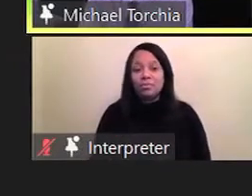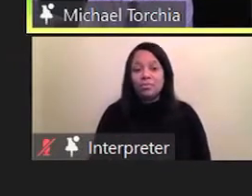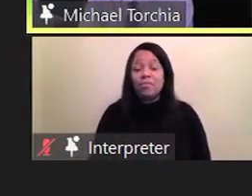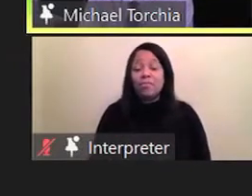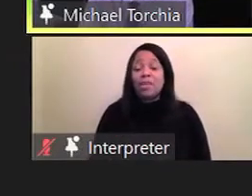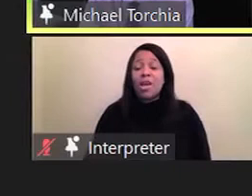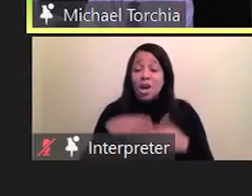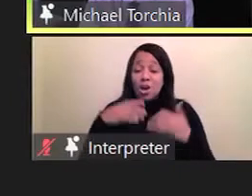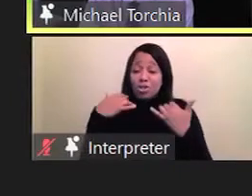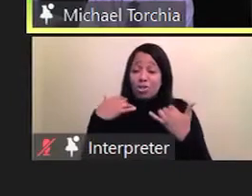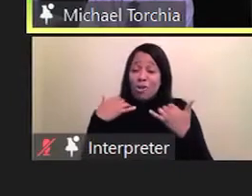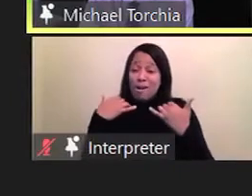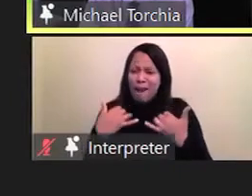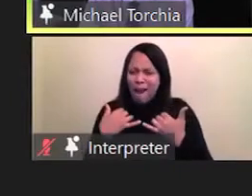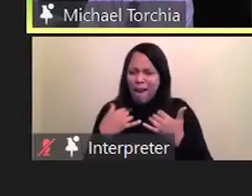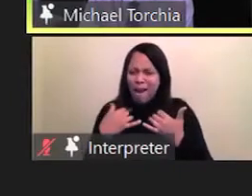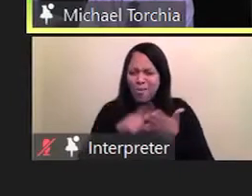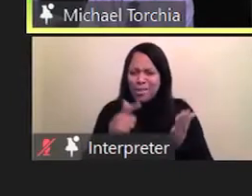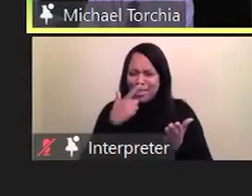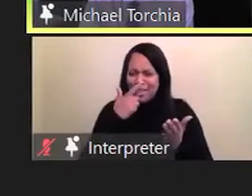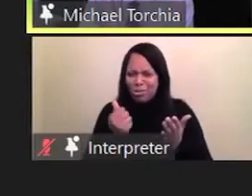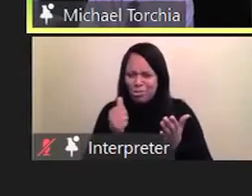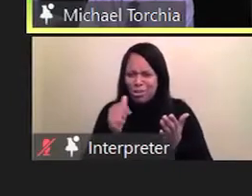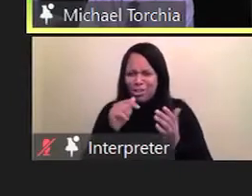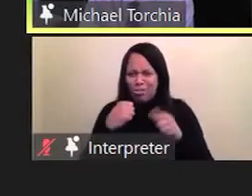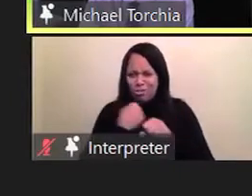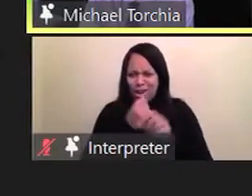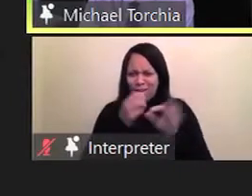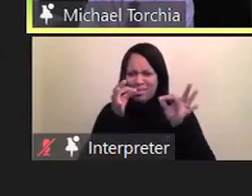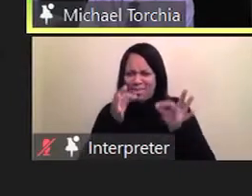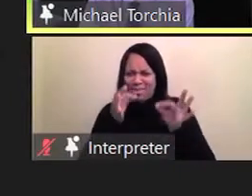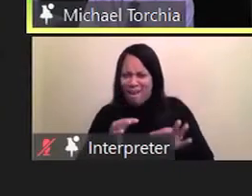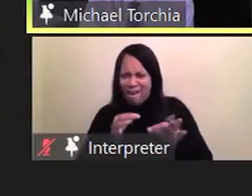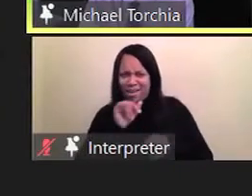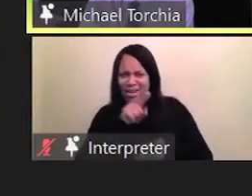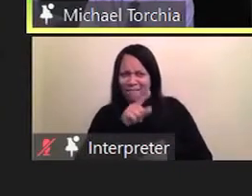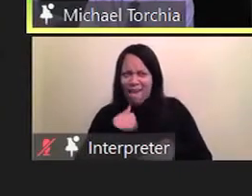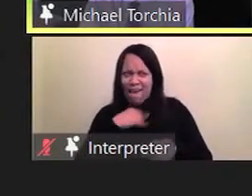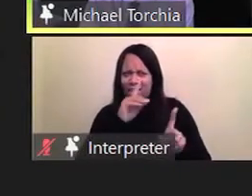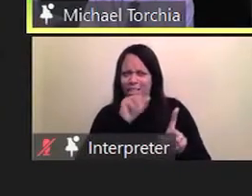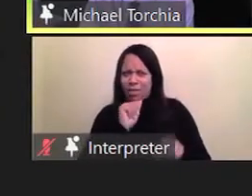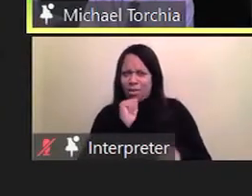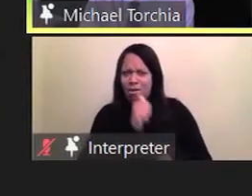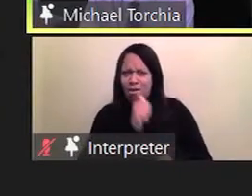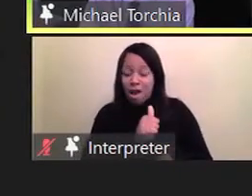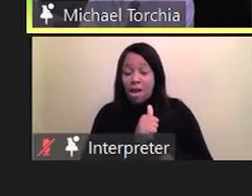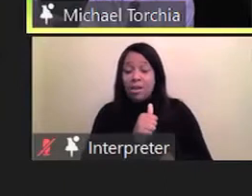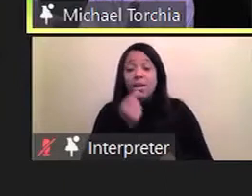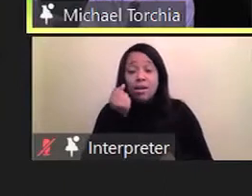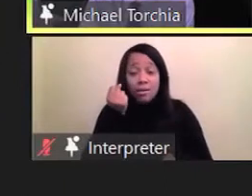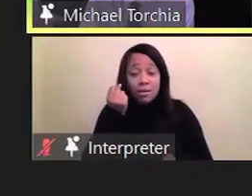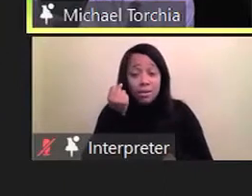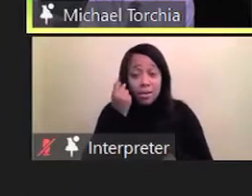whether someone has a disability or not is that the employer must ignore mitigating measures.